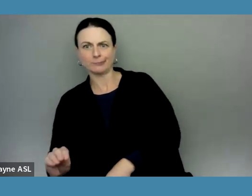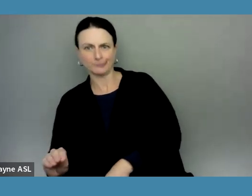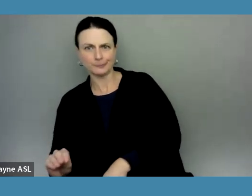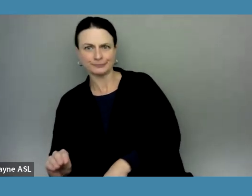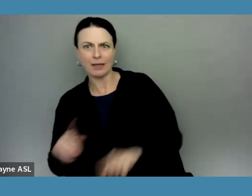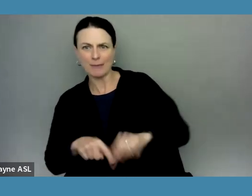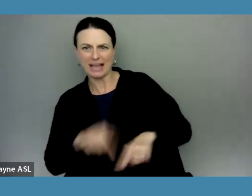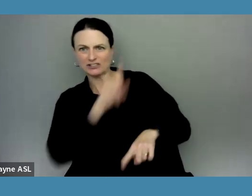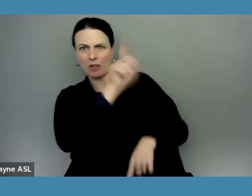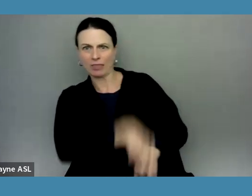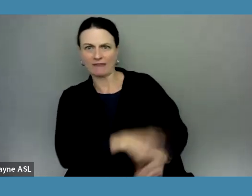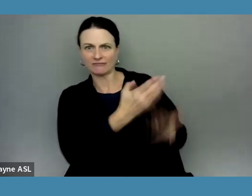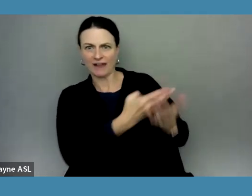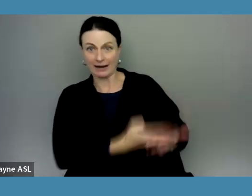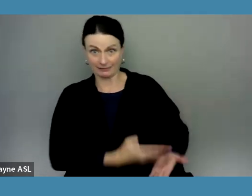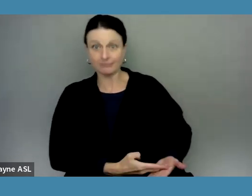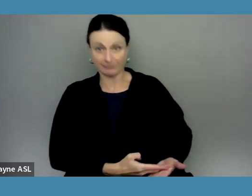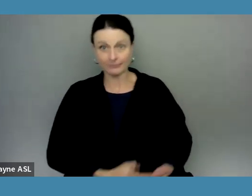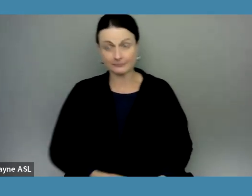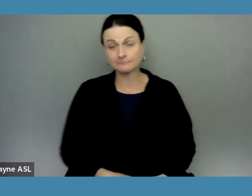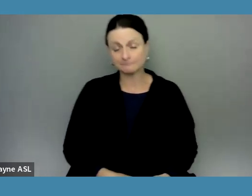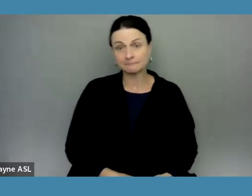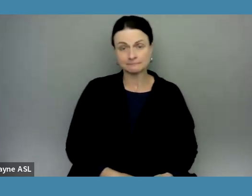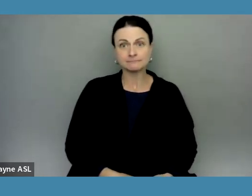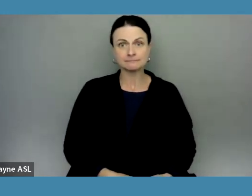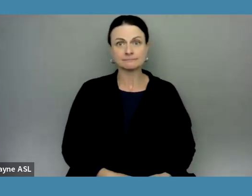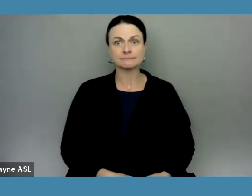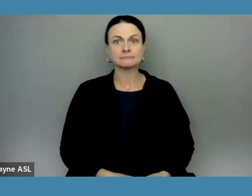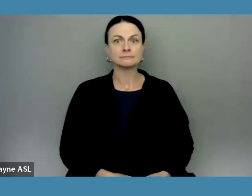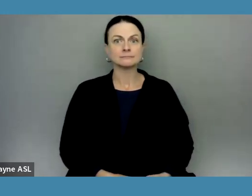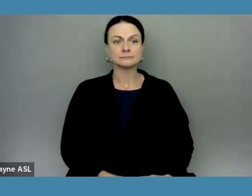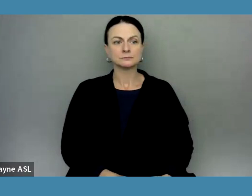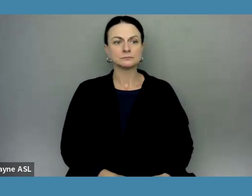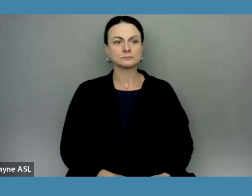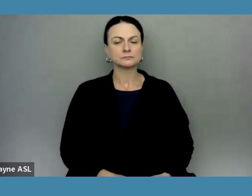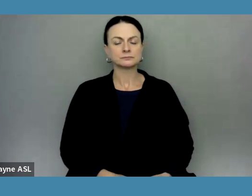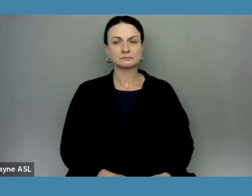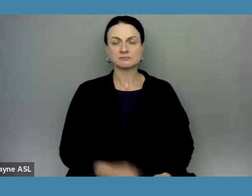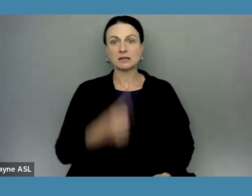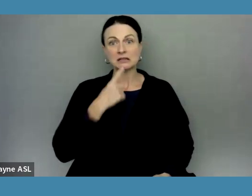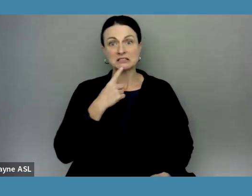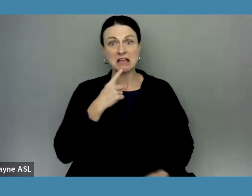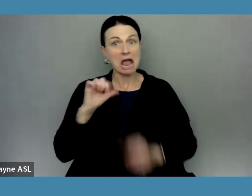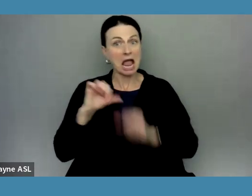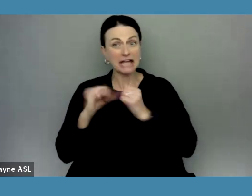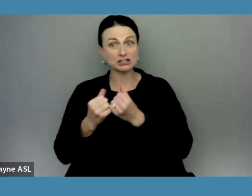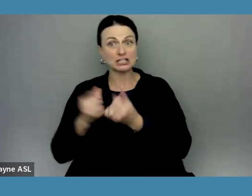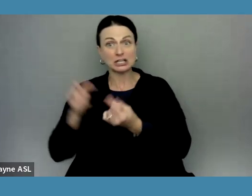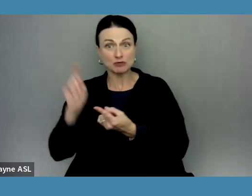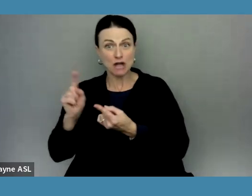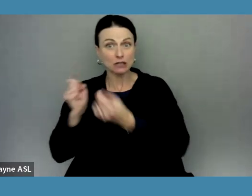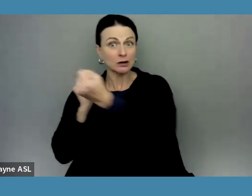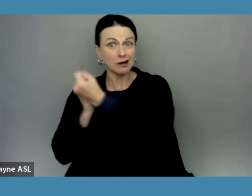whether or not the agency's reduction should be upheld or whether it should be overturned.